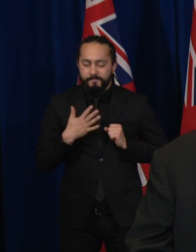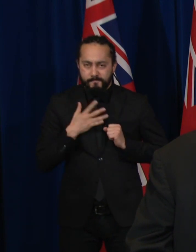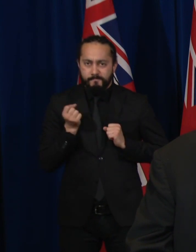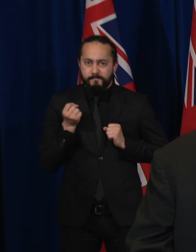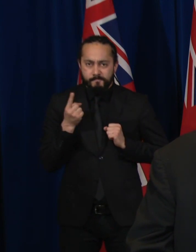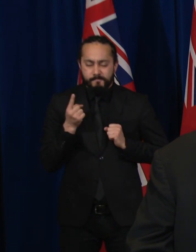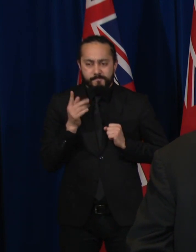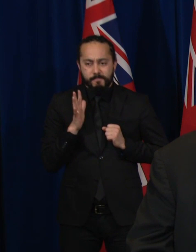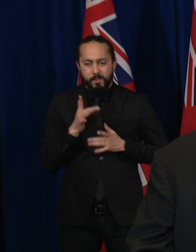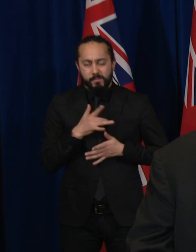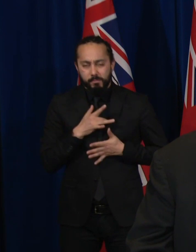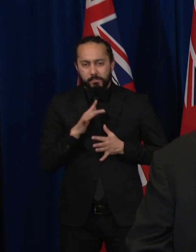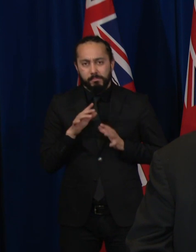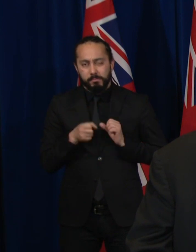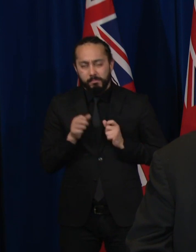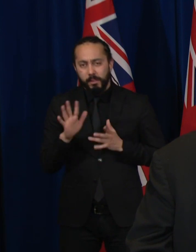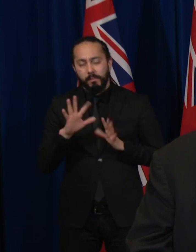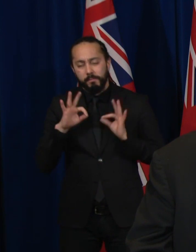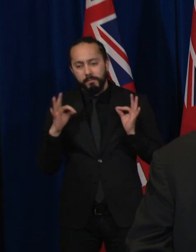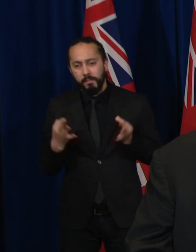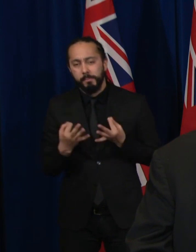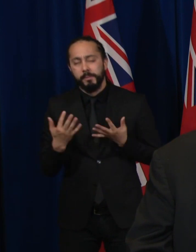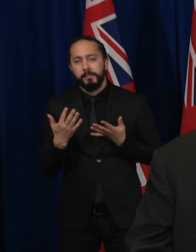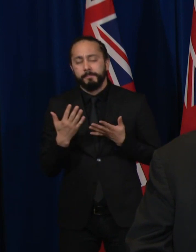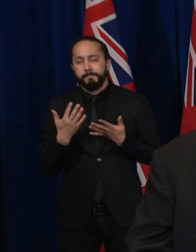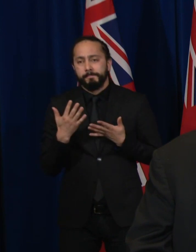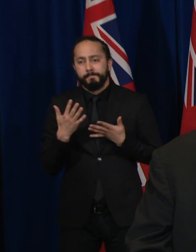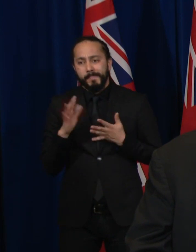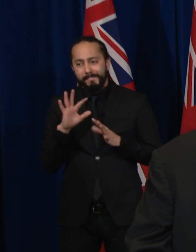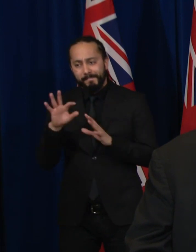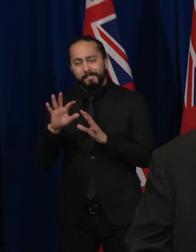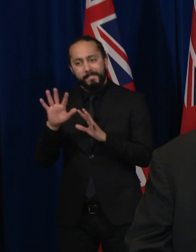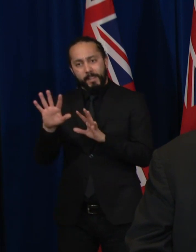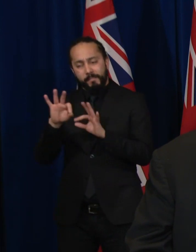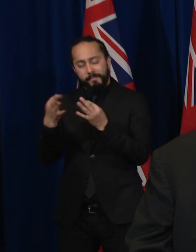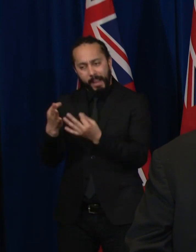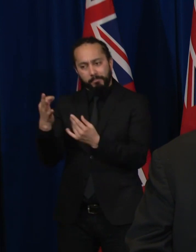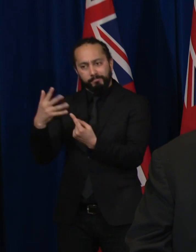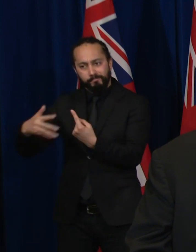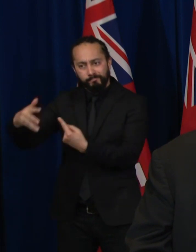they're going through in their hearts and their family members concerned.